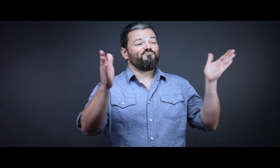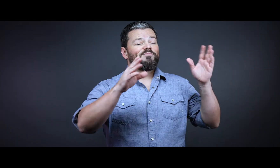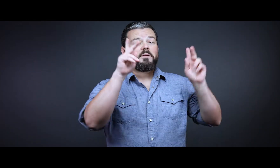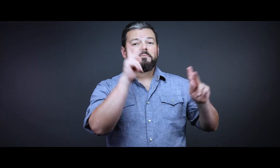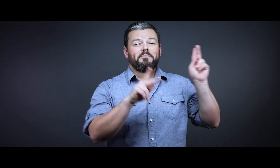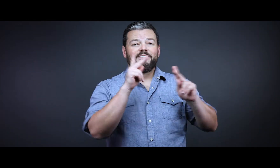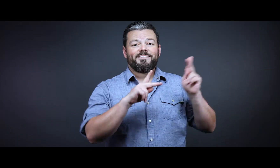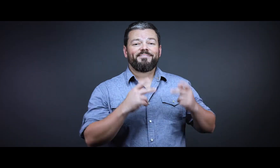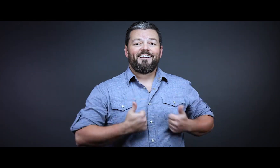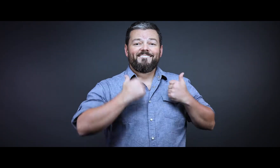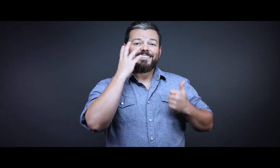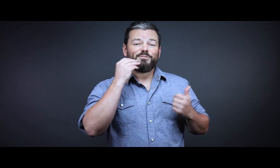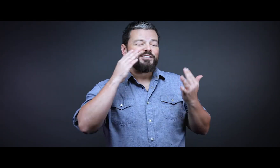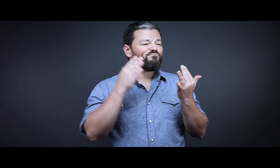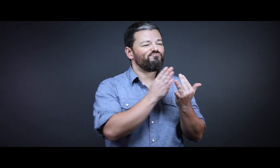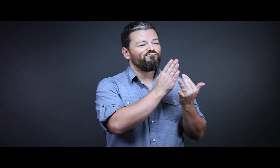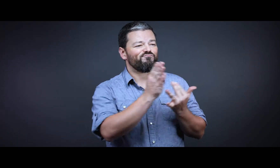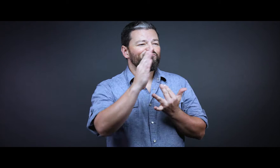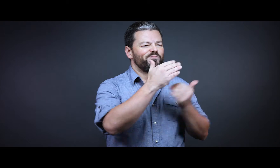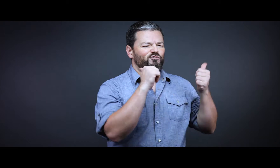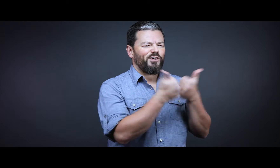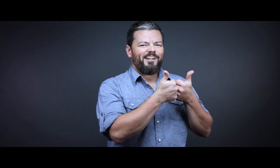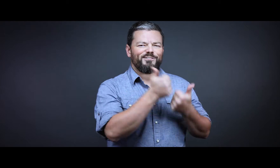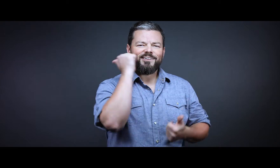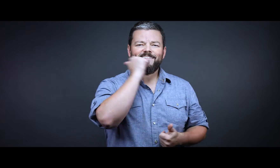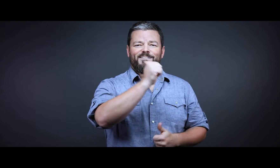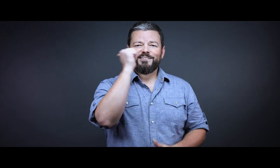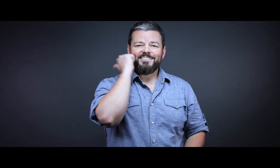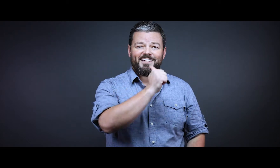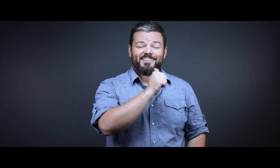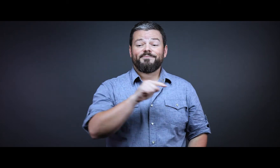For the general population, navigating the world is a challenge. It's even more challenging when you throw